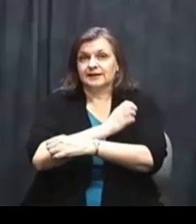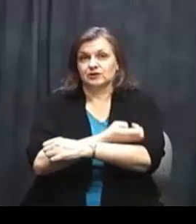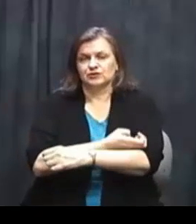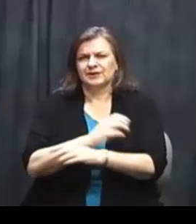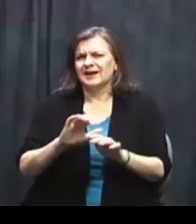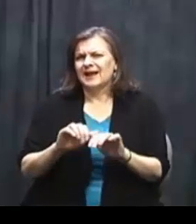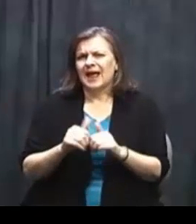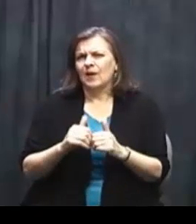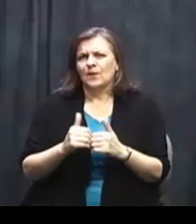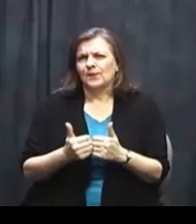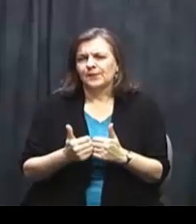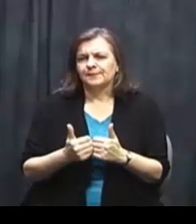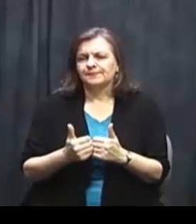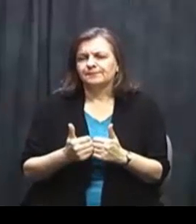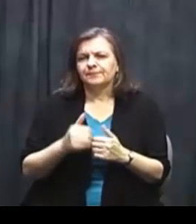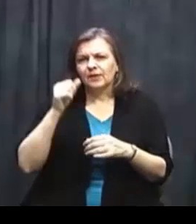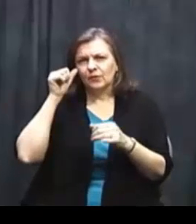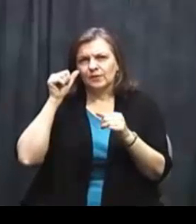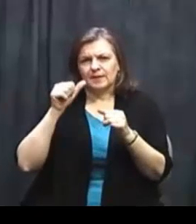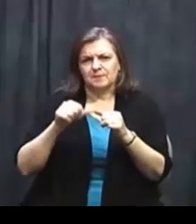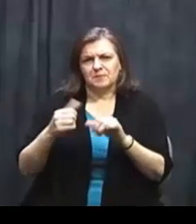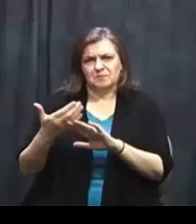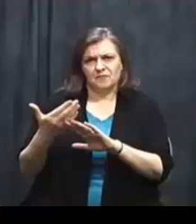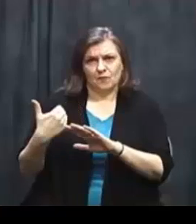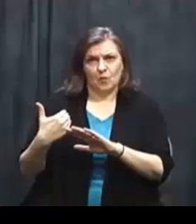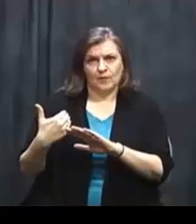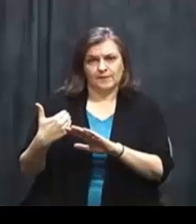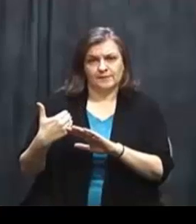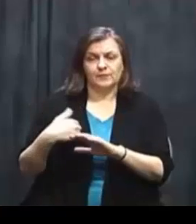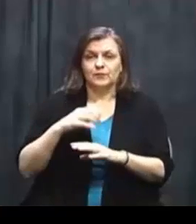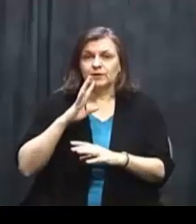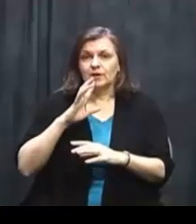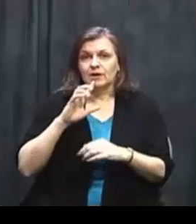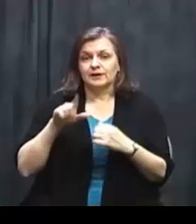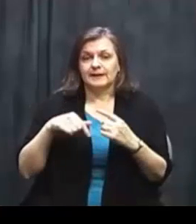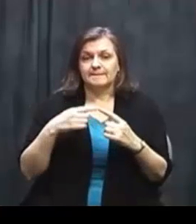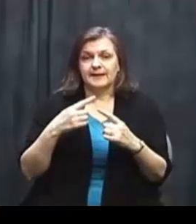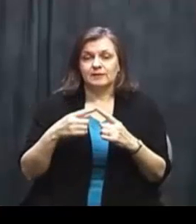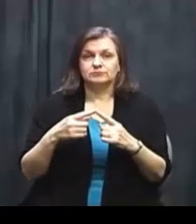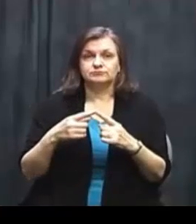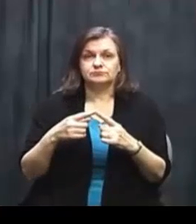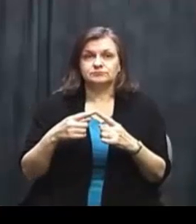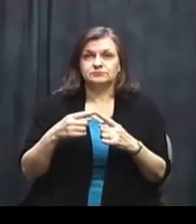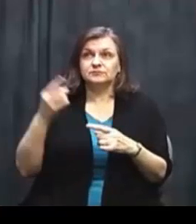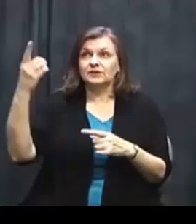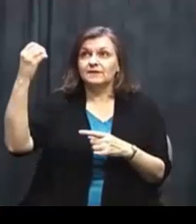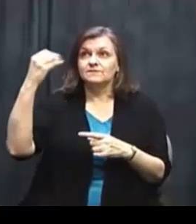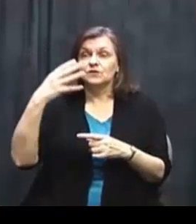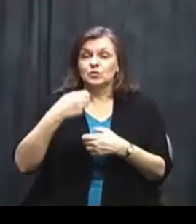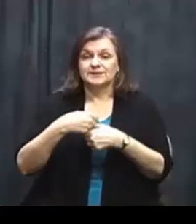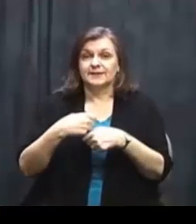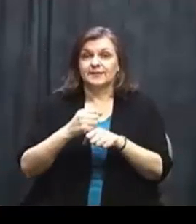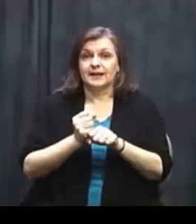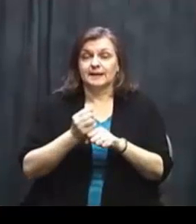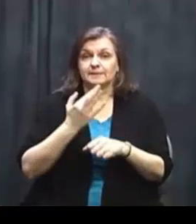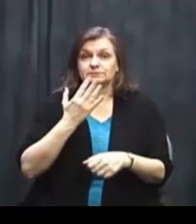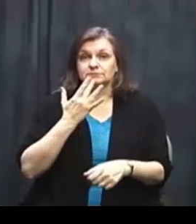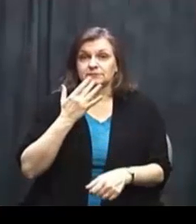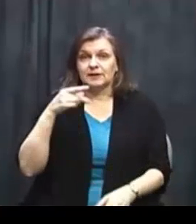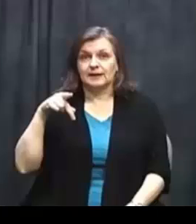how does it do that when we've talked previously we've considered photosynthetic pigments